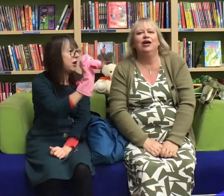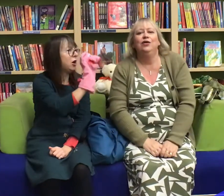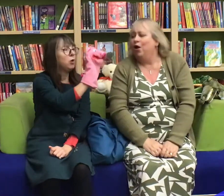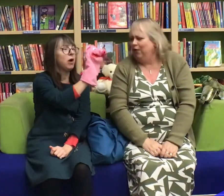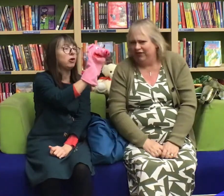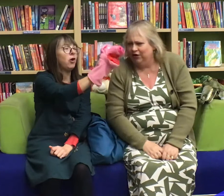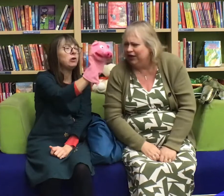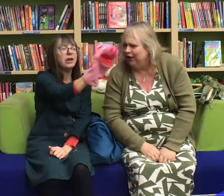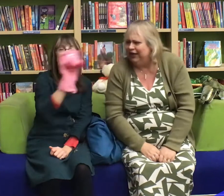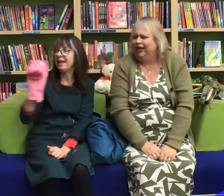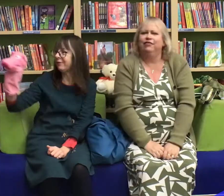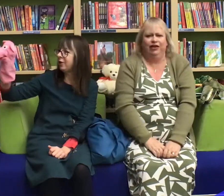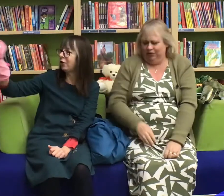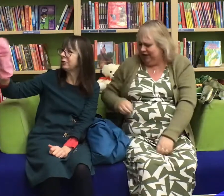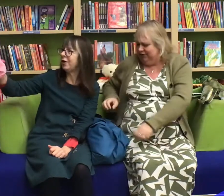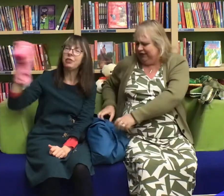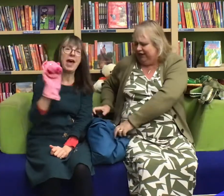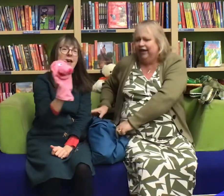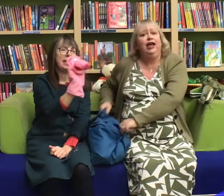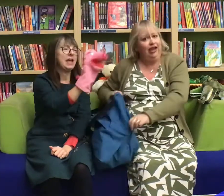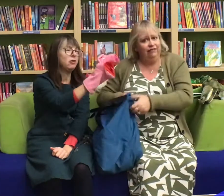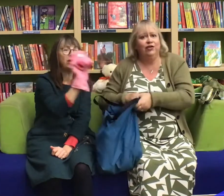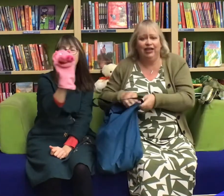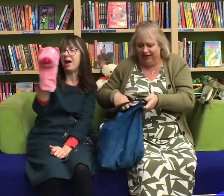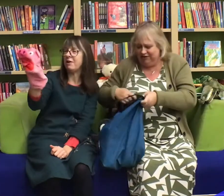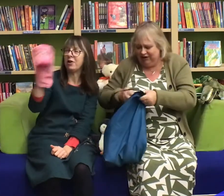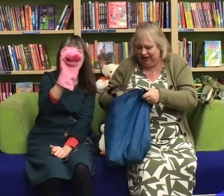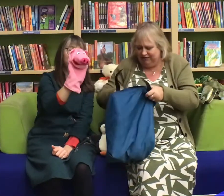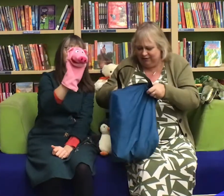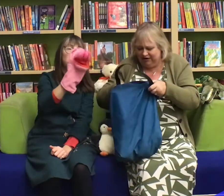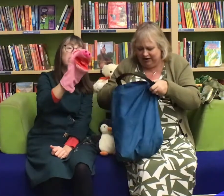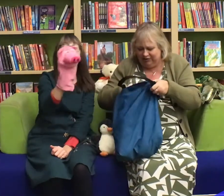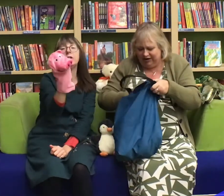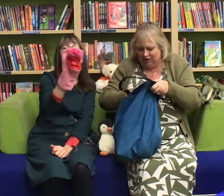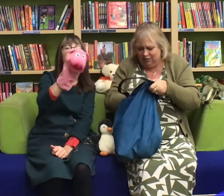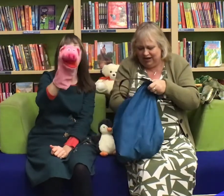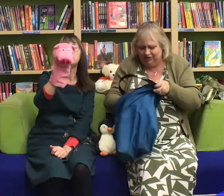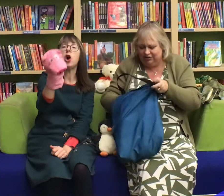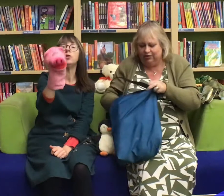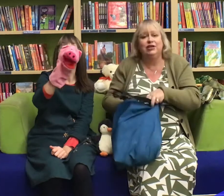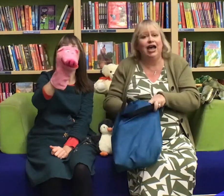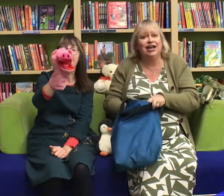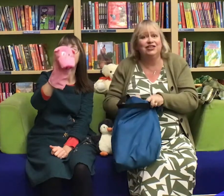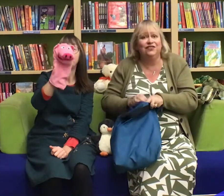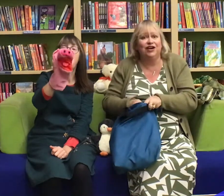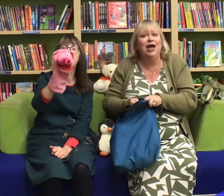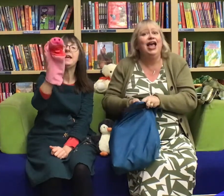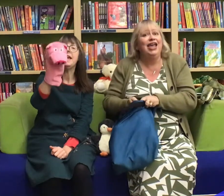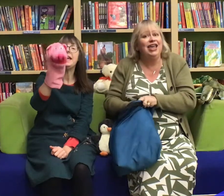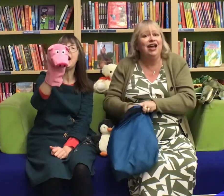With an oink oink here and an oink oink there, here an oink, there an oink, everywhere an oink oink.